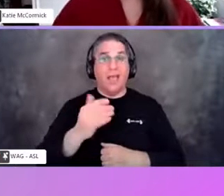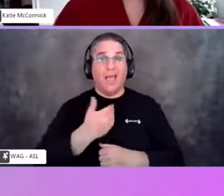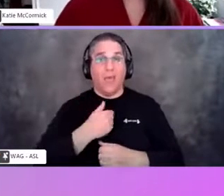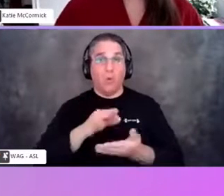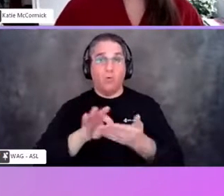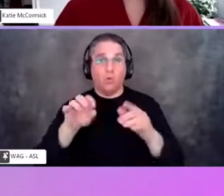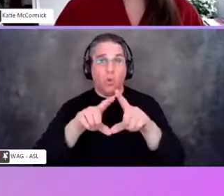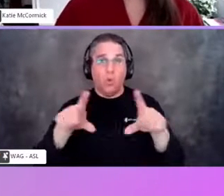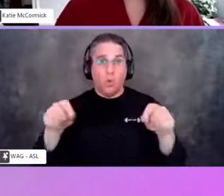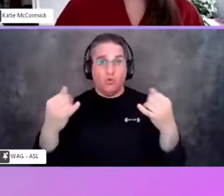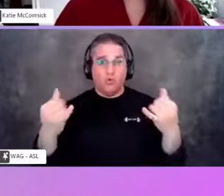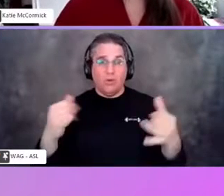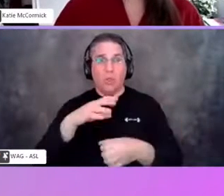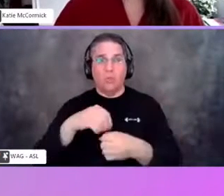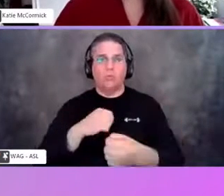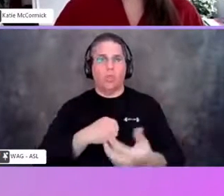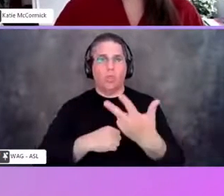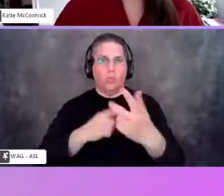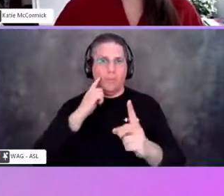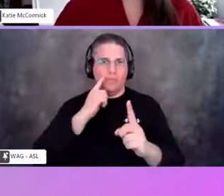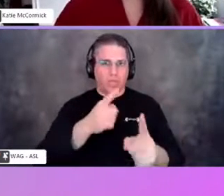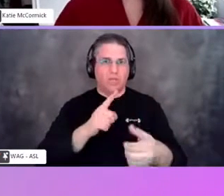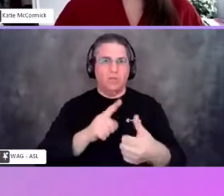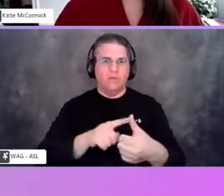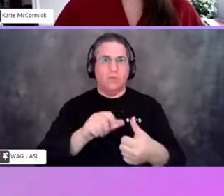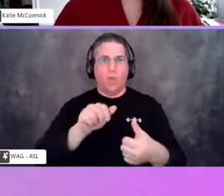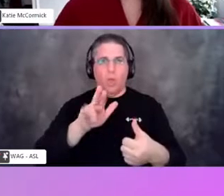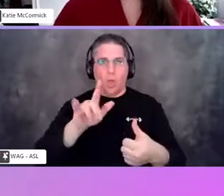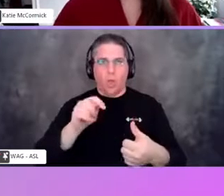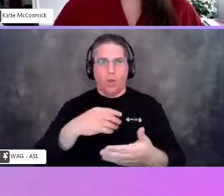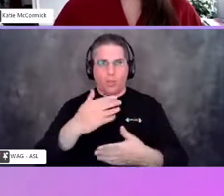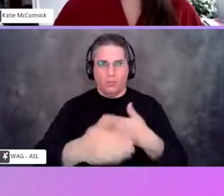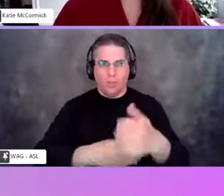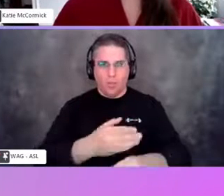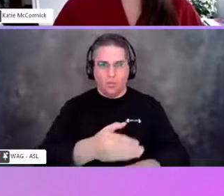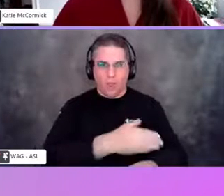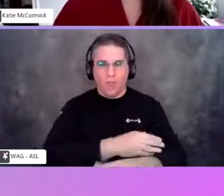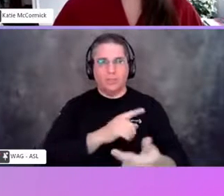after six month process. [Kendall Gassner] At this